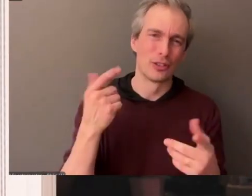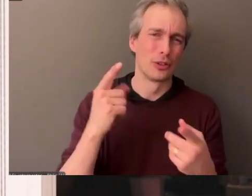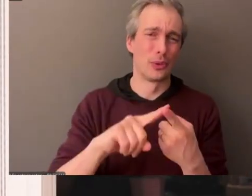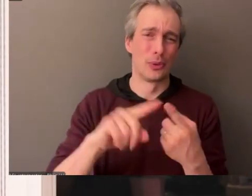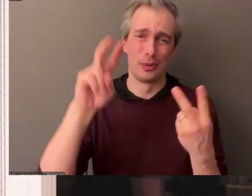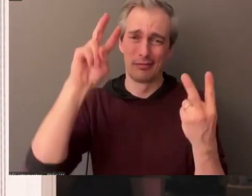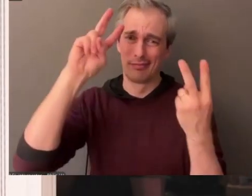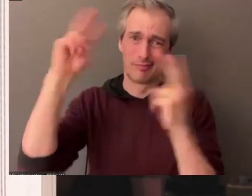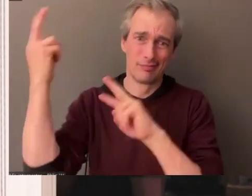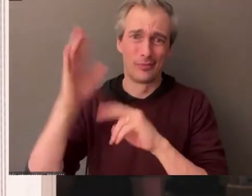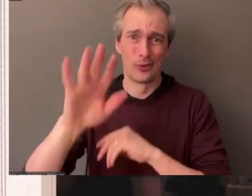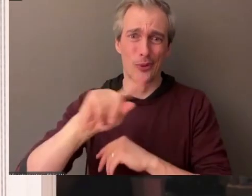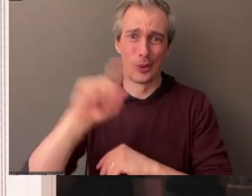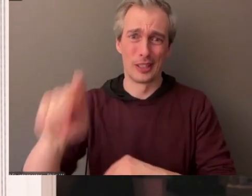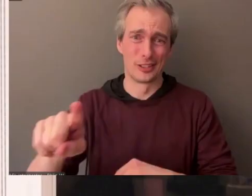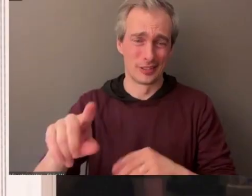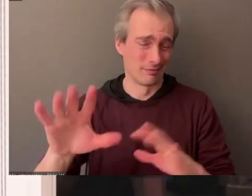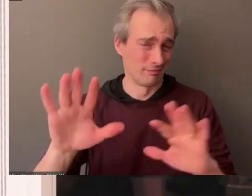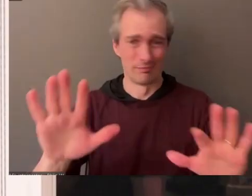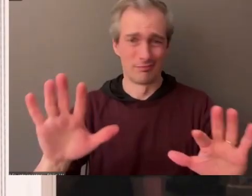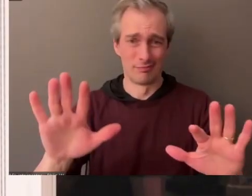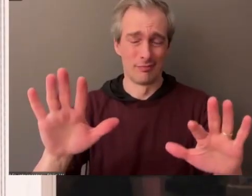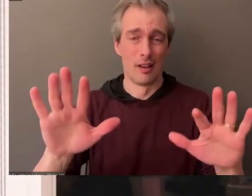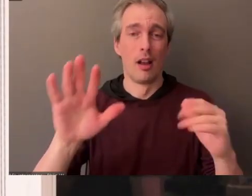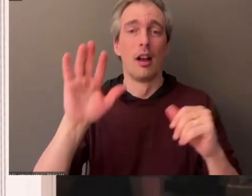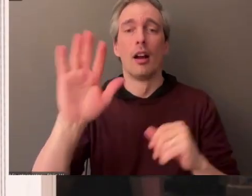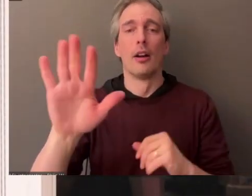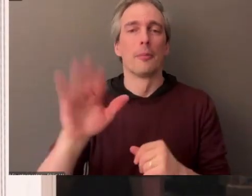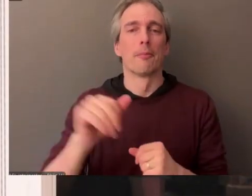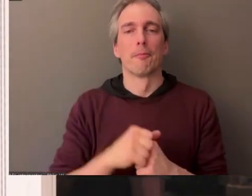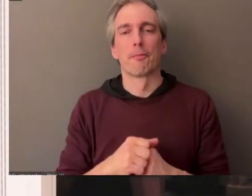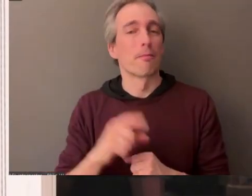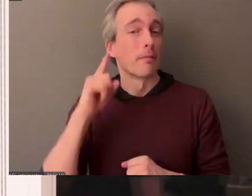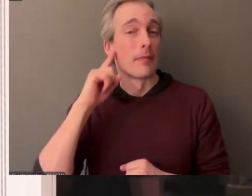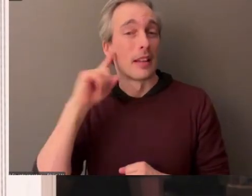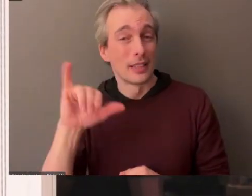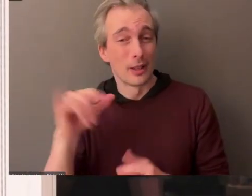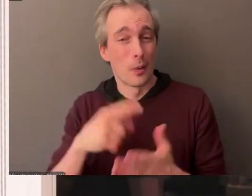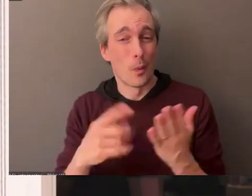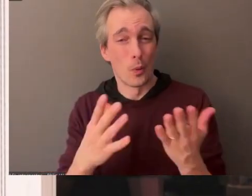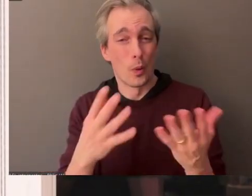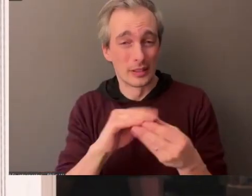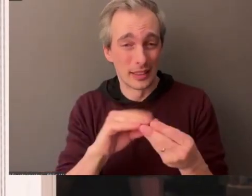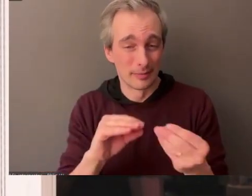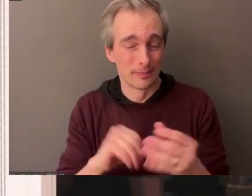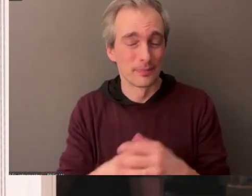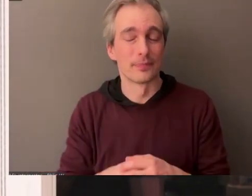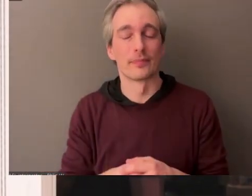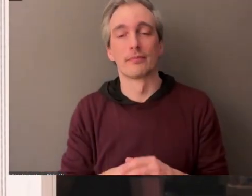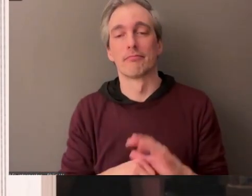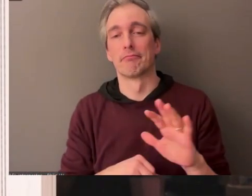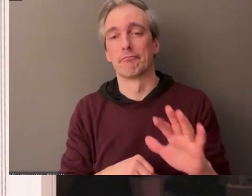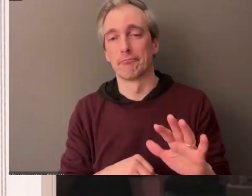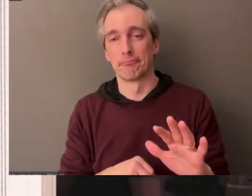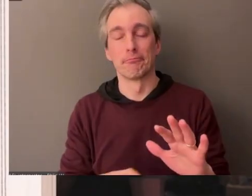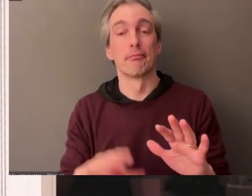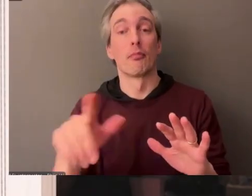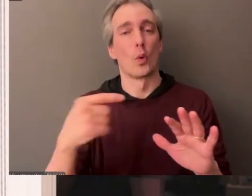So it sounds like what they're saying is... That they had a design system... I'm gonna try to... Let me try to reverse engineer this.